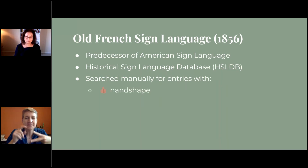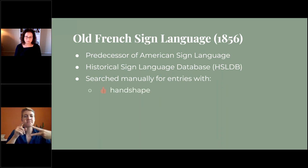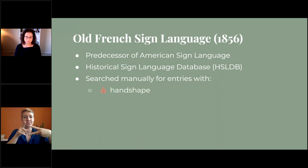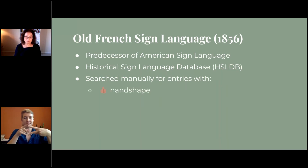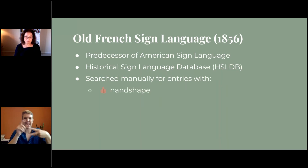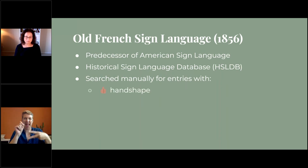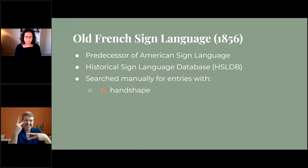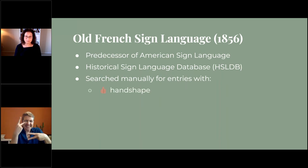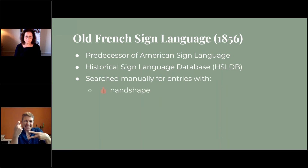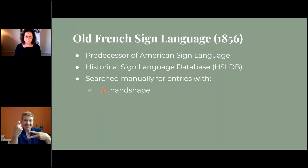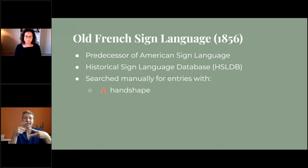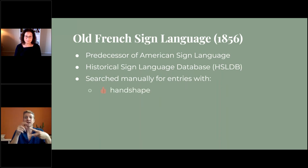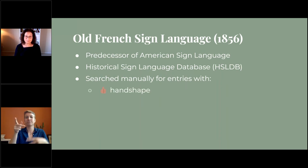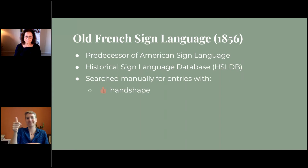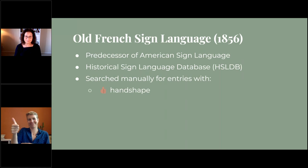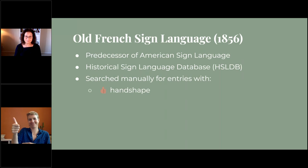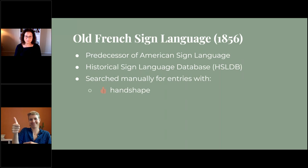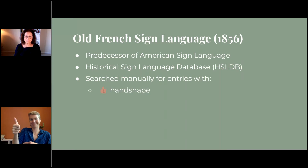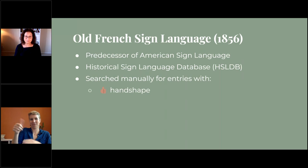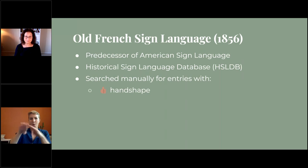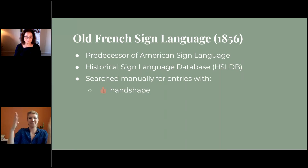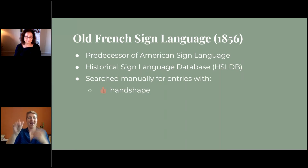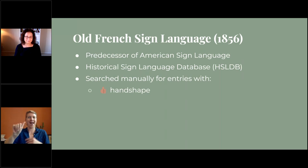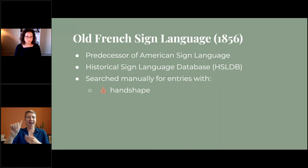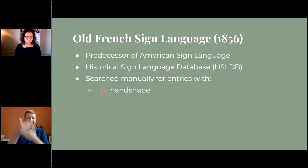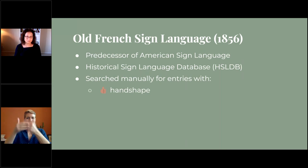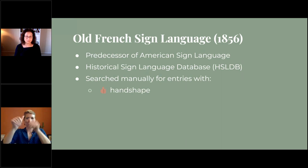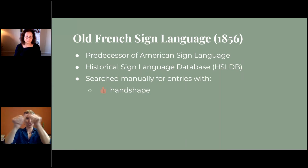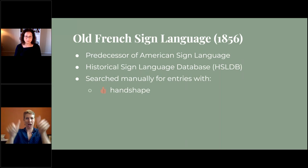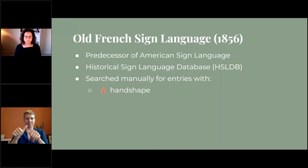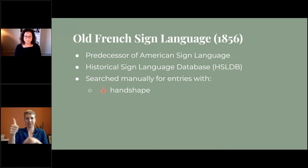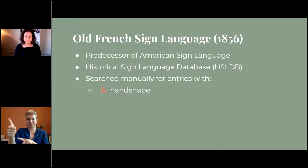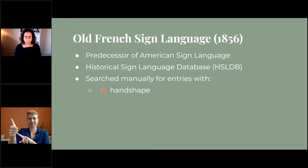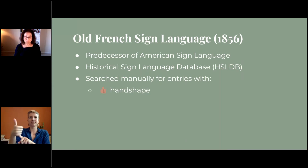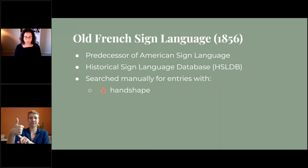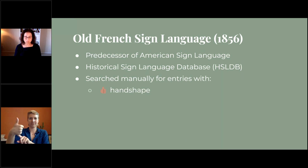I realize the coloring is a little bit off, but it’s the open-A handshape.